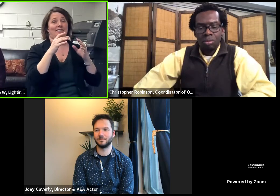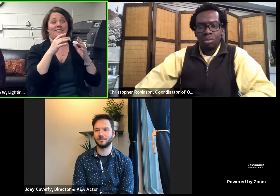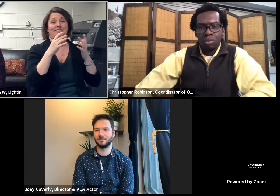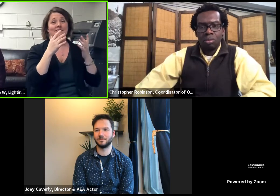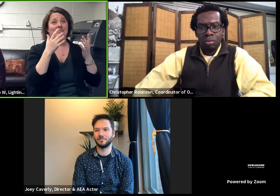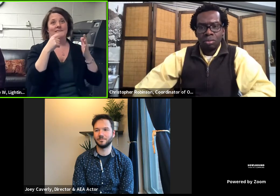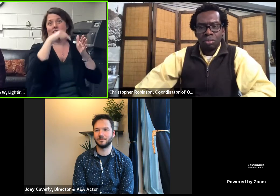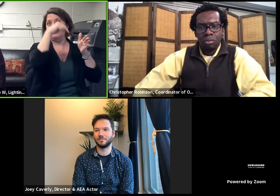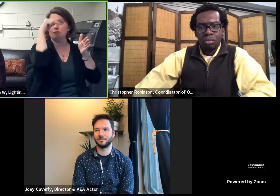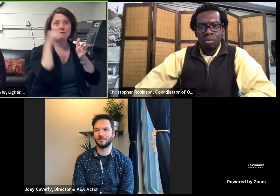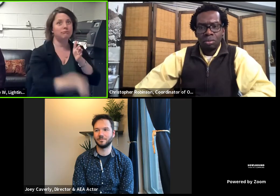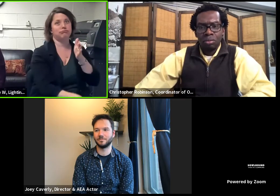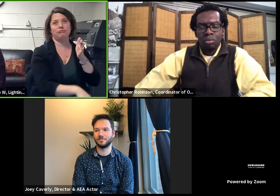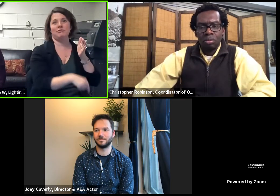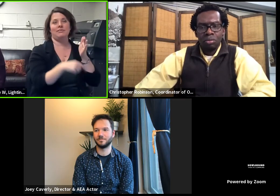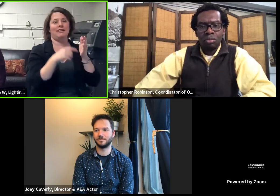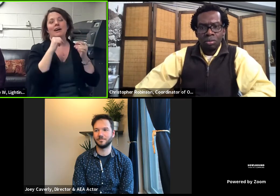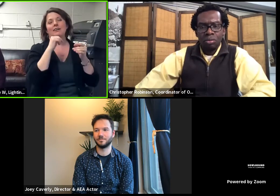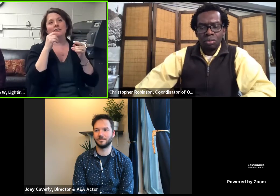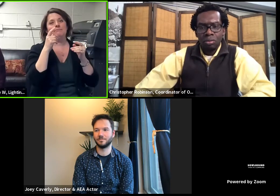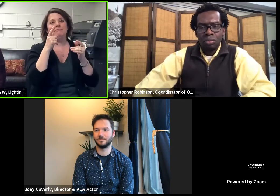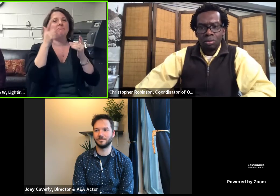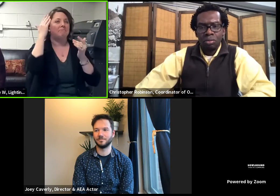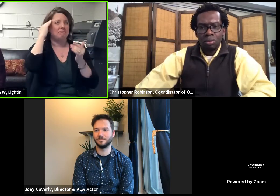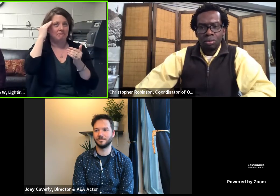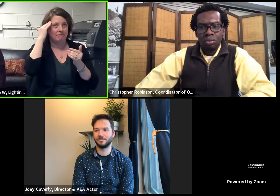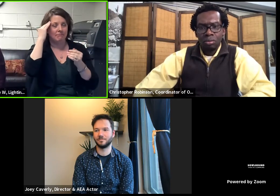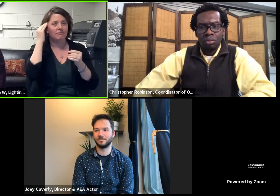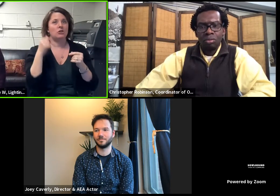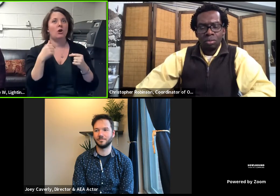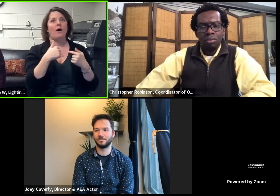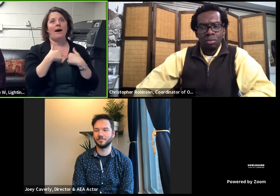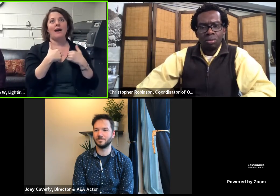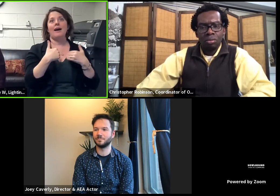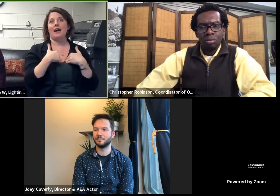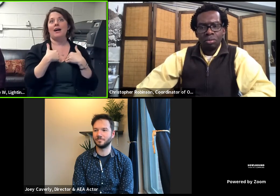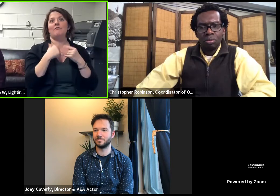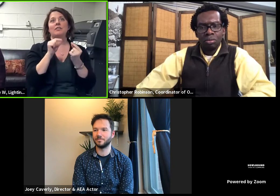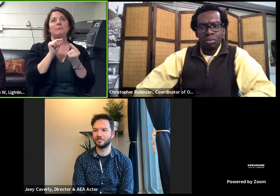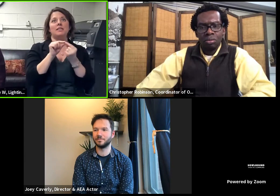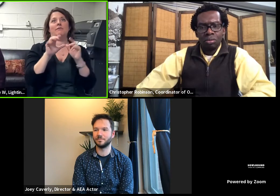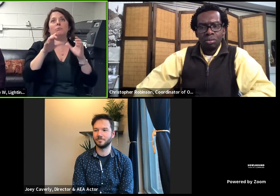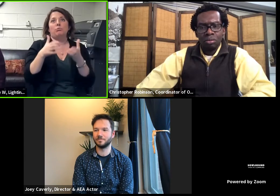that's very specific, and technical, and in depth, and you need to have a knowledge of that too.